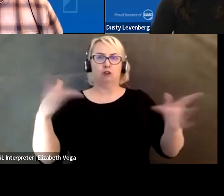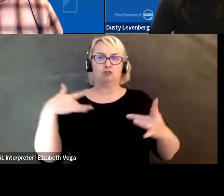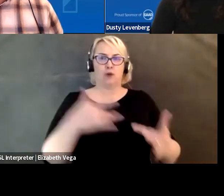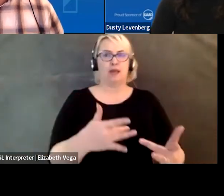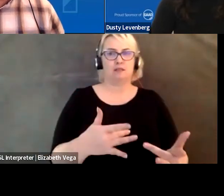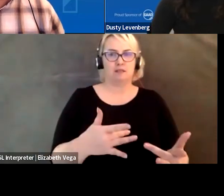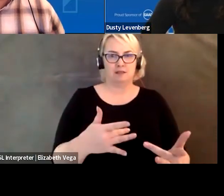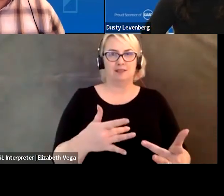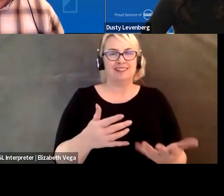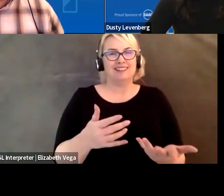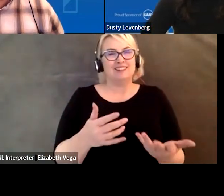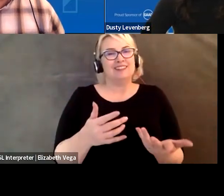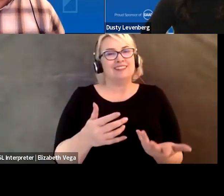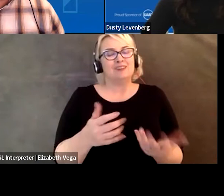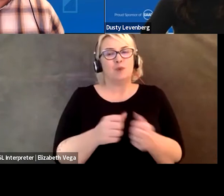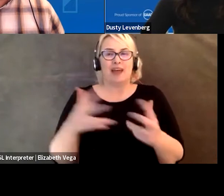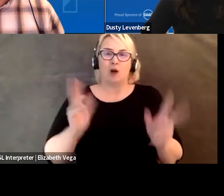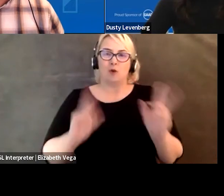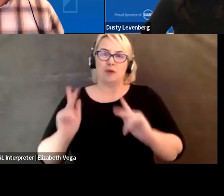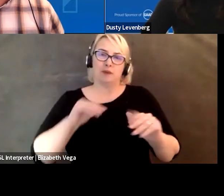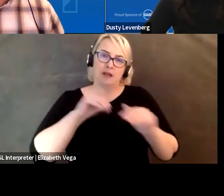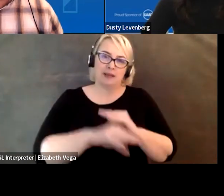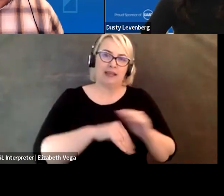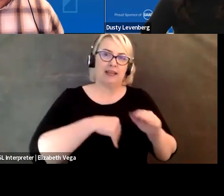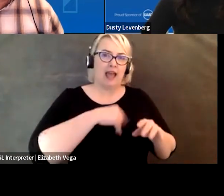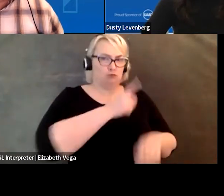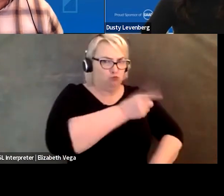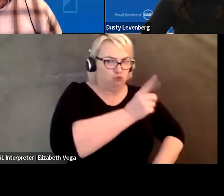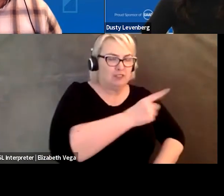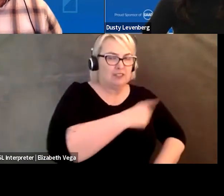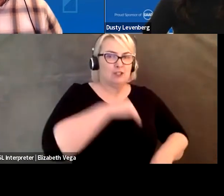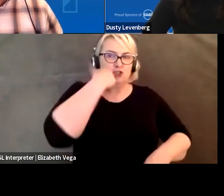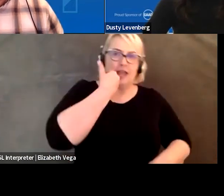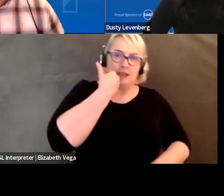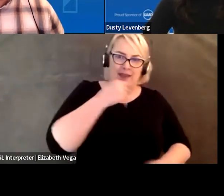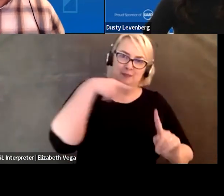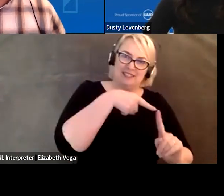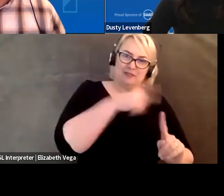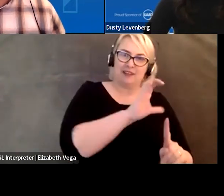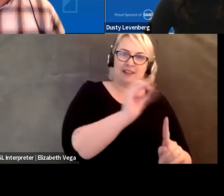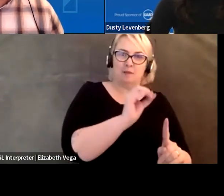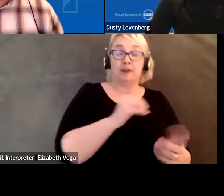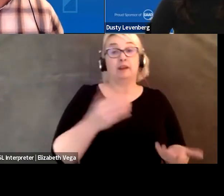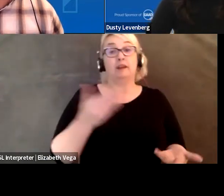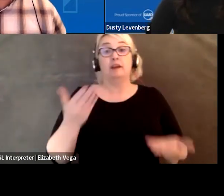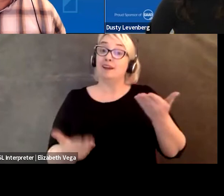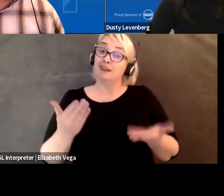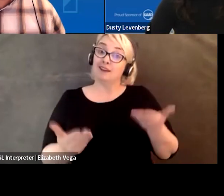coming in and necessarily like going -- shaming this company or that company. It probably would have been an easier narrative.